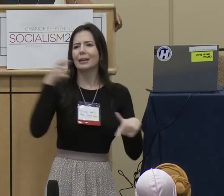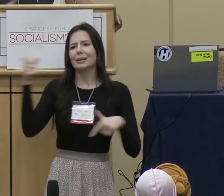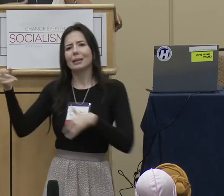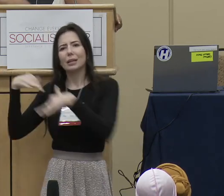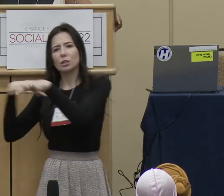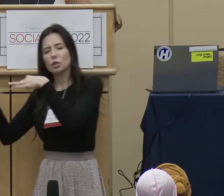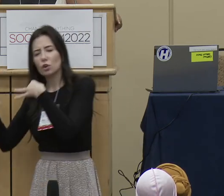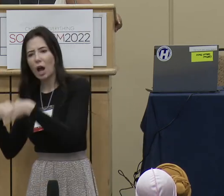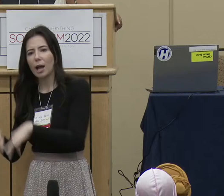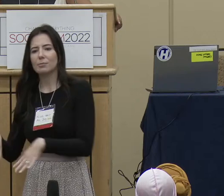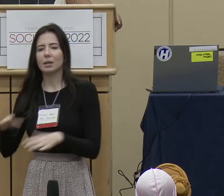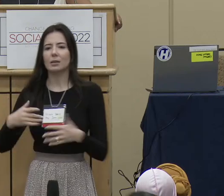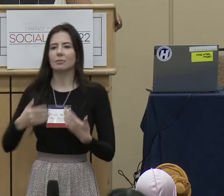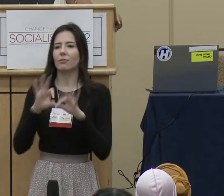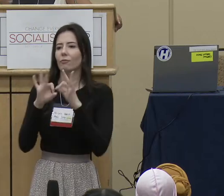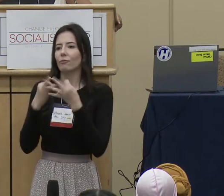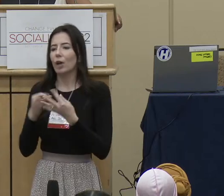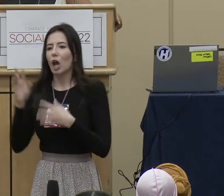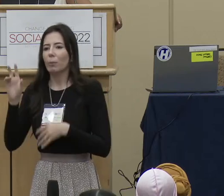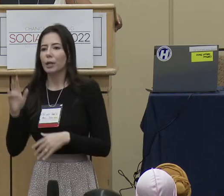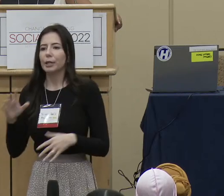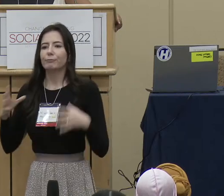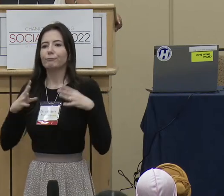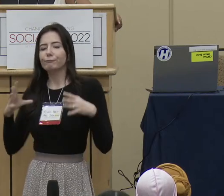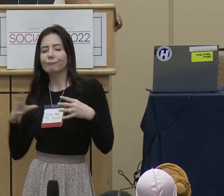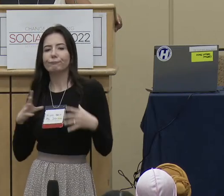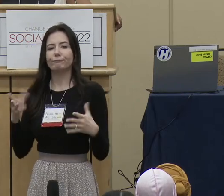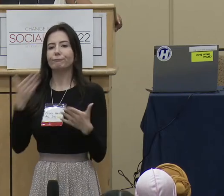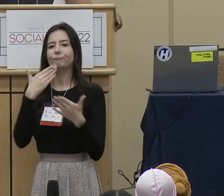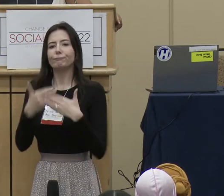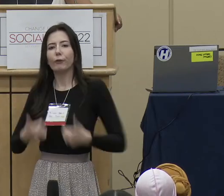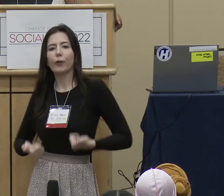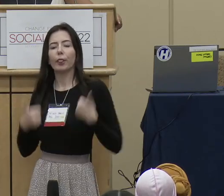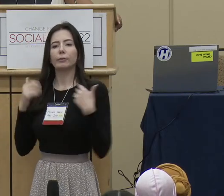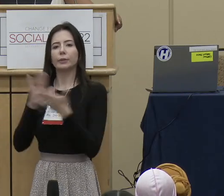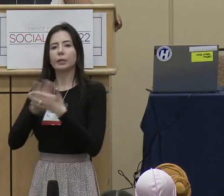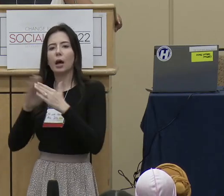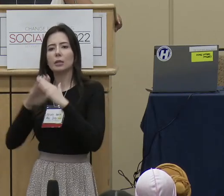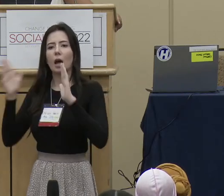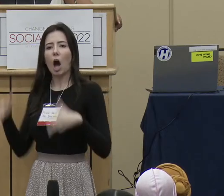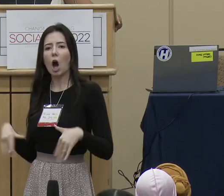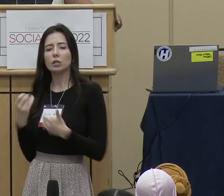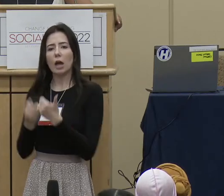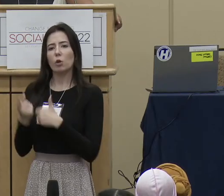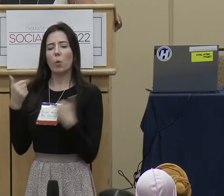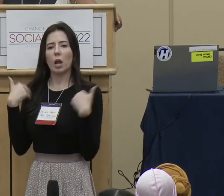Flint, Michigan, I grew up in Detroit, Michigan. He describes family vacations in the station wagon, everybody had a good